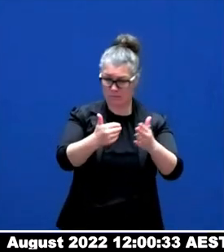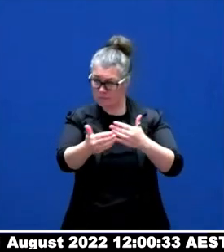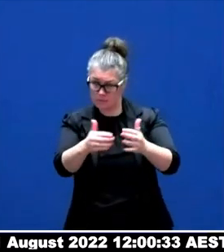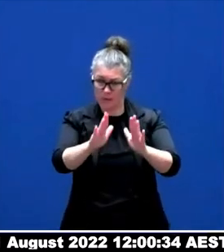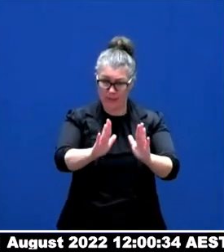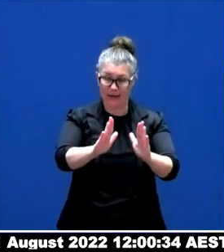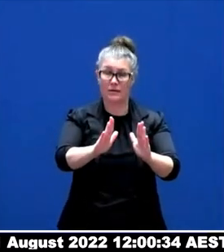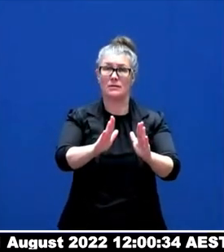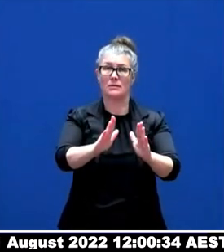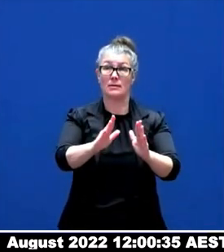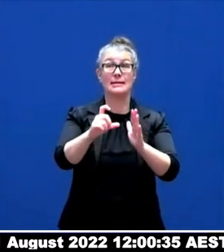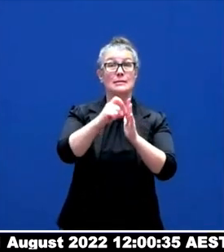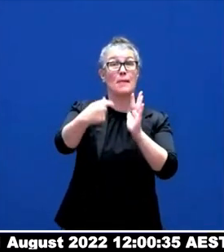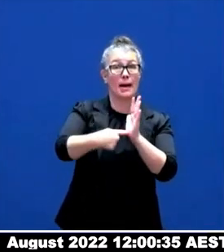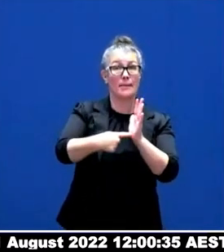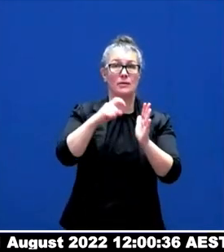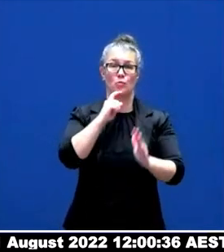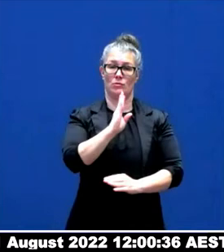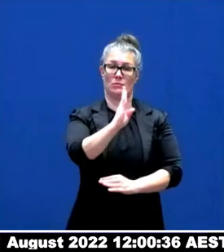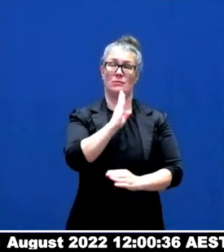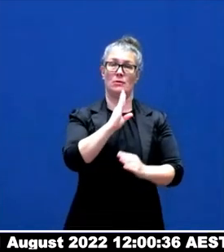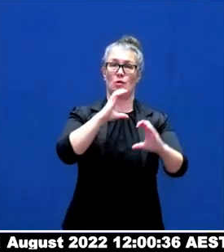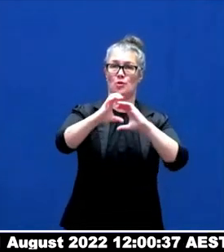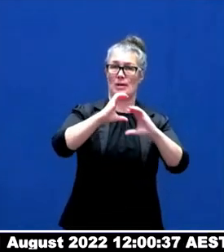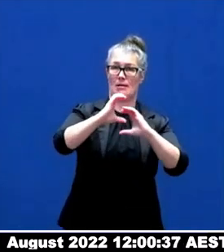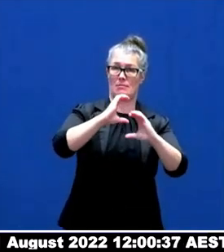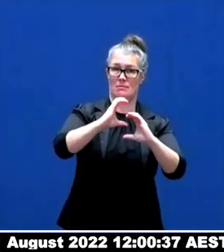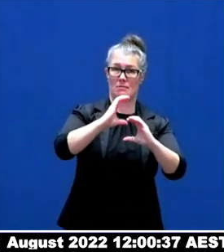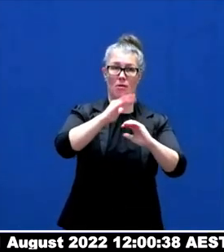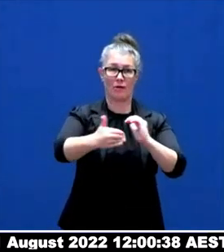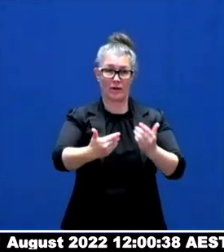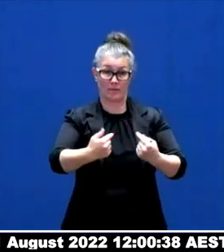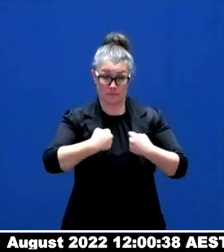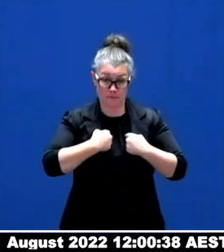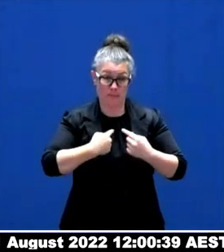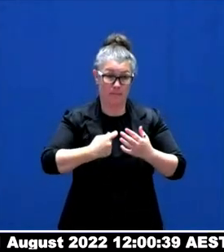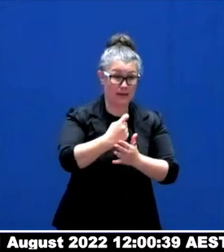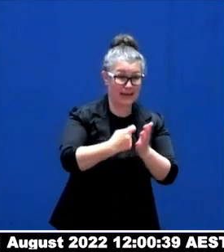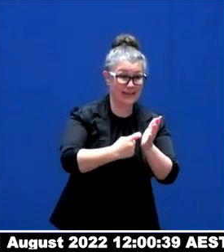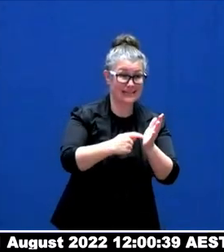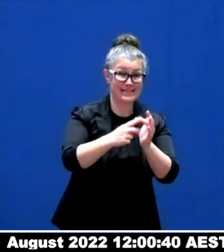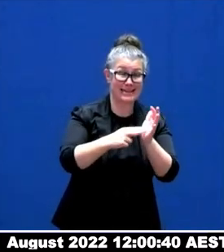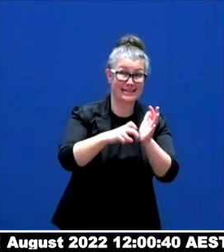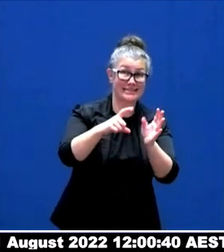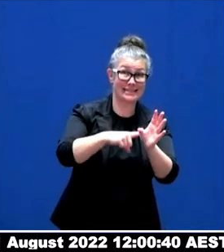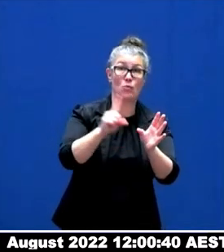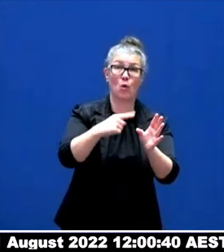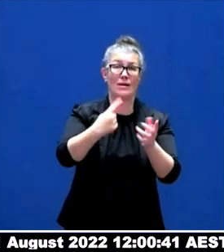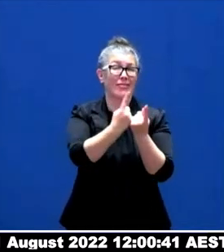Department who would communicate with me as part of my tenancy about what adjustments I could ask for; is that right? That's correct.